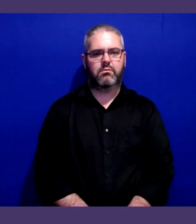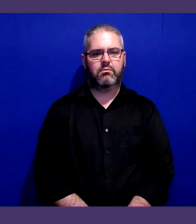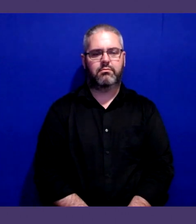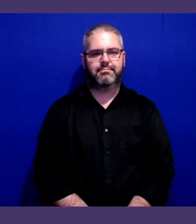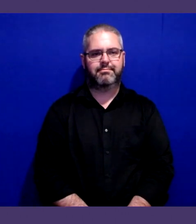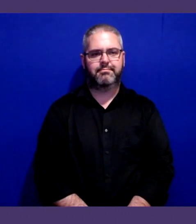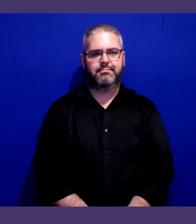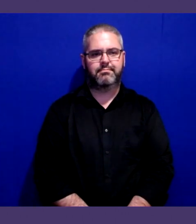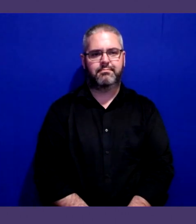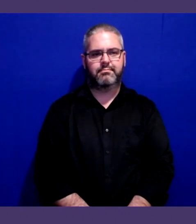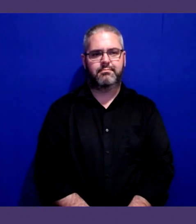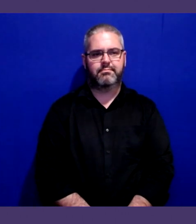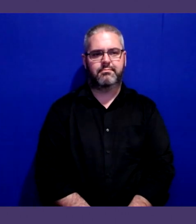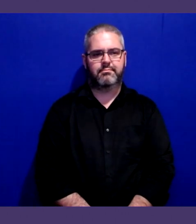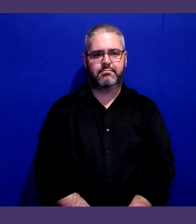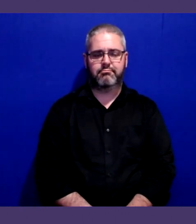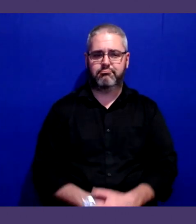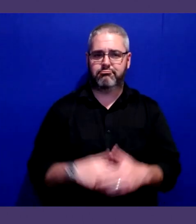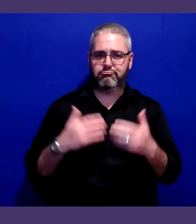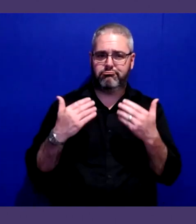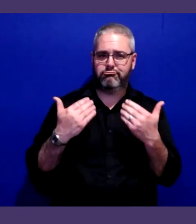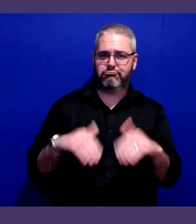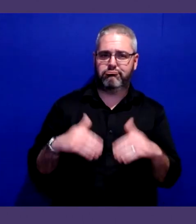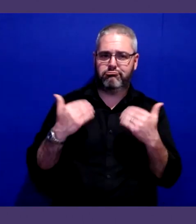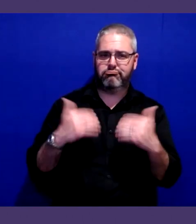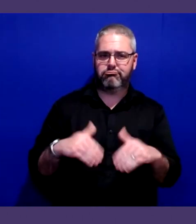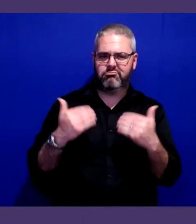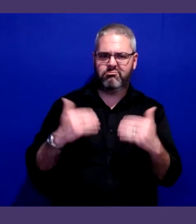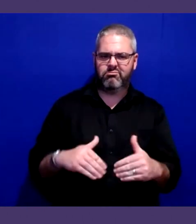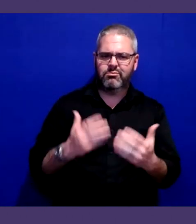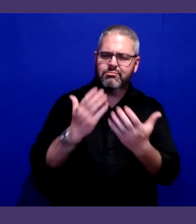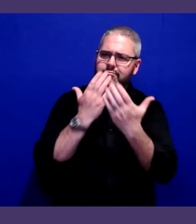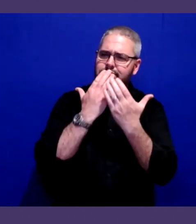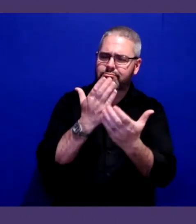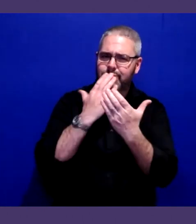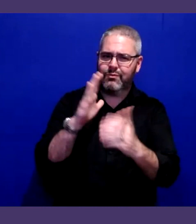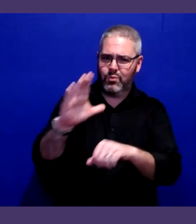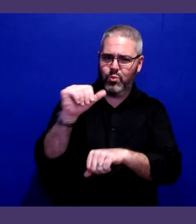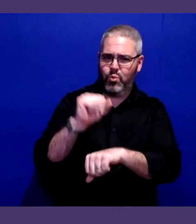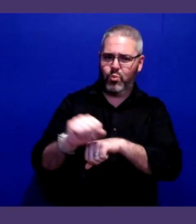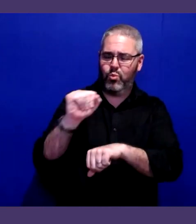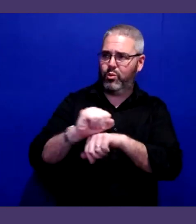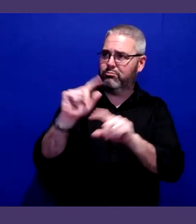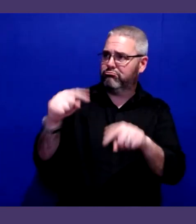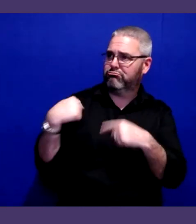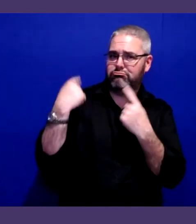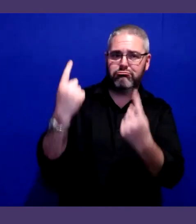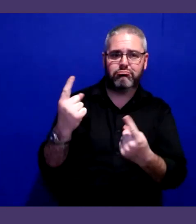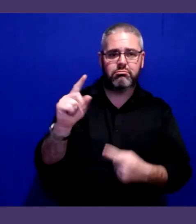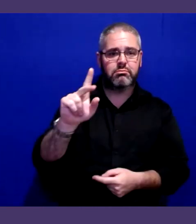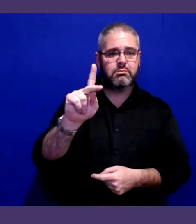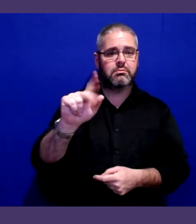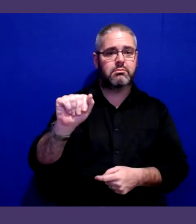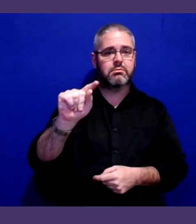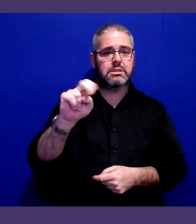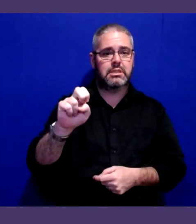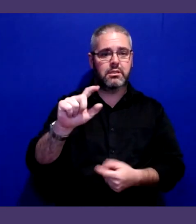Carie Fisher: Wow, that's a lot. Thank you for all the work you've been doing so far. Kate, would you like to tell us a little bit about Teach Access?